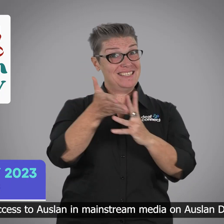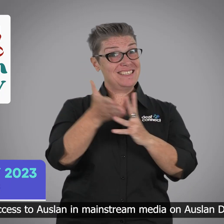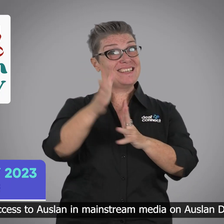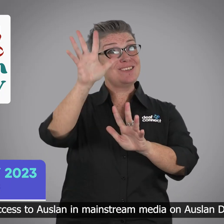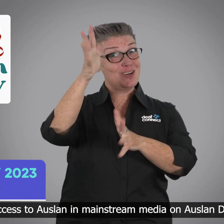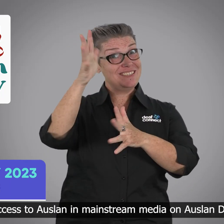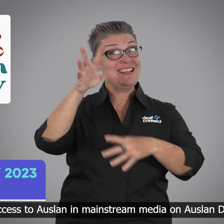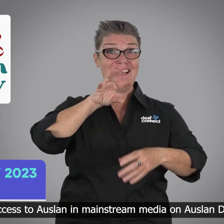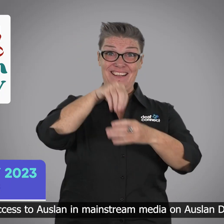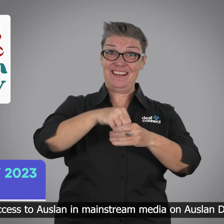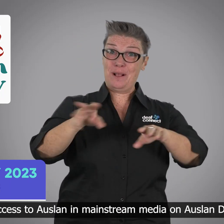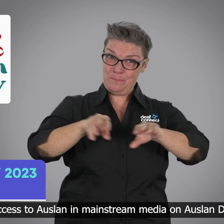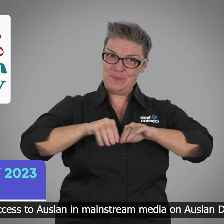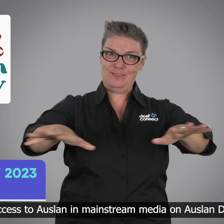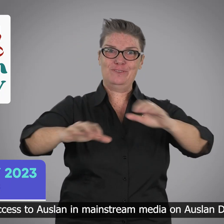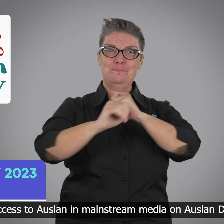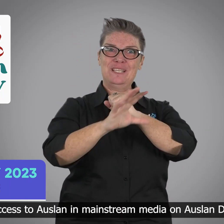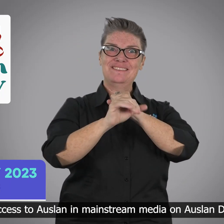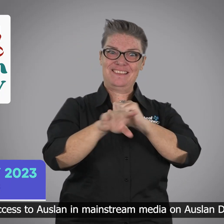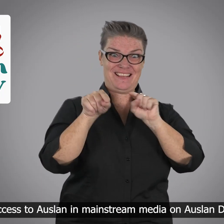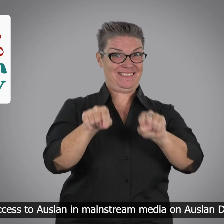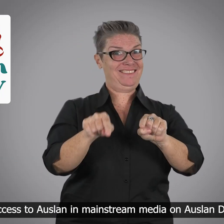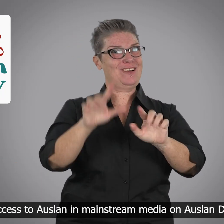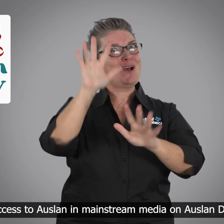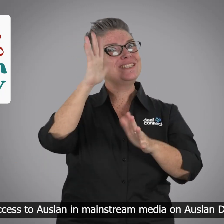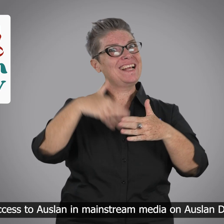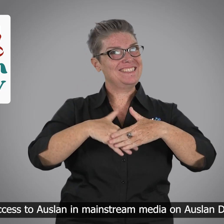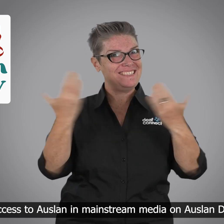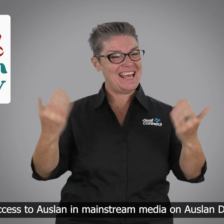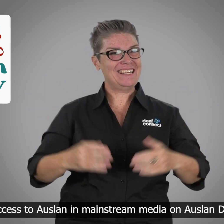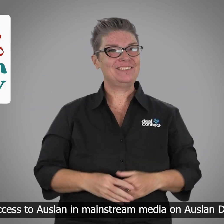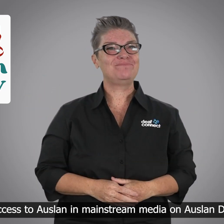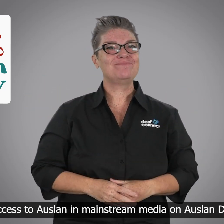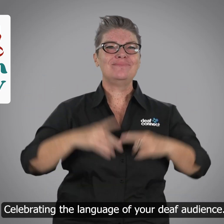Access to Auslan in mainstream media on Auslan Day.